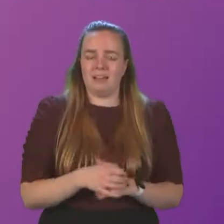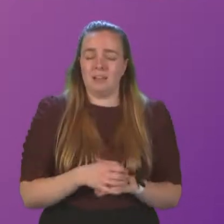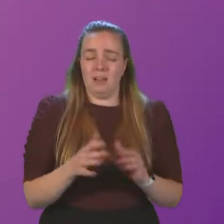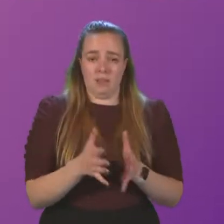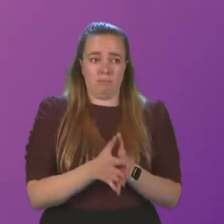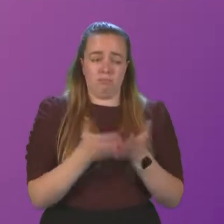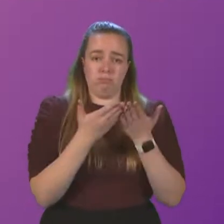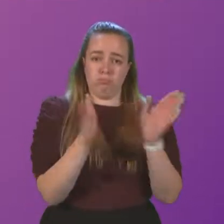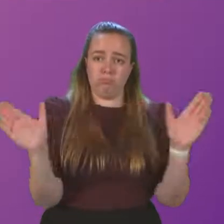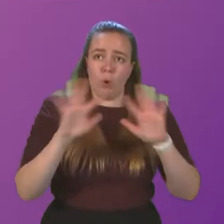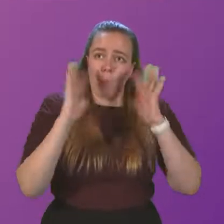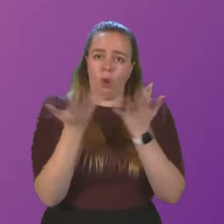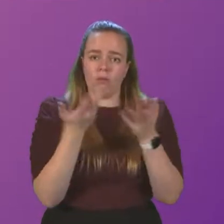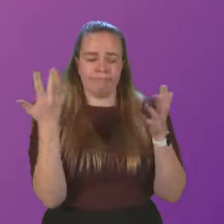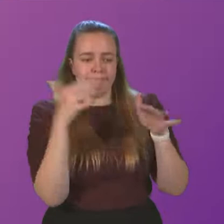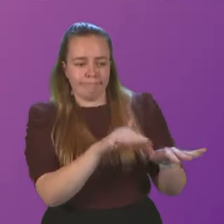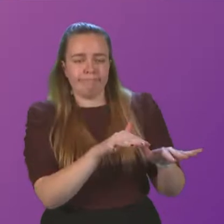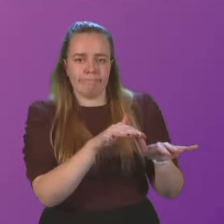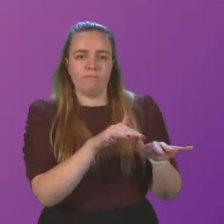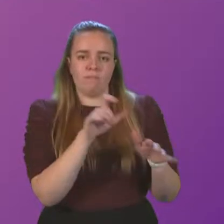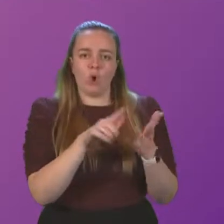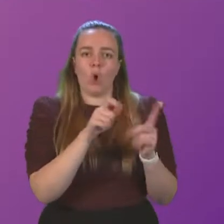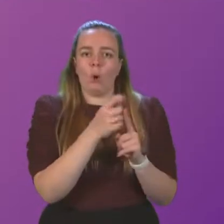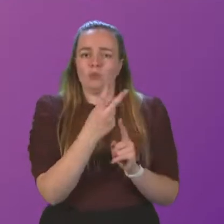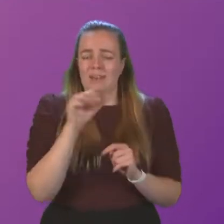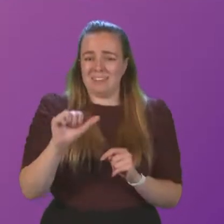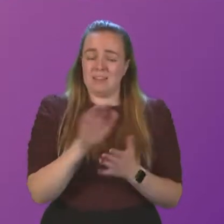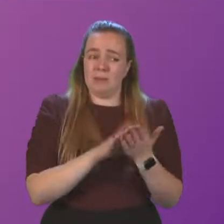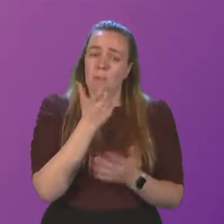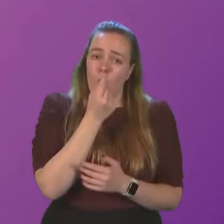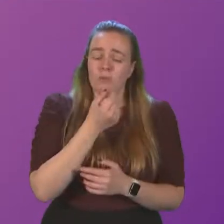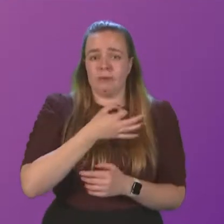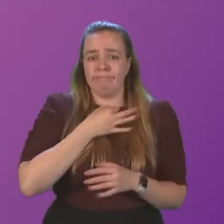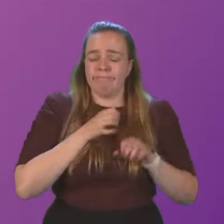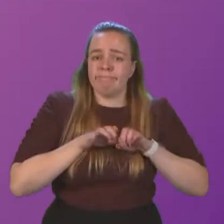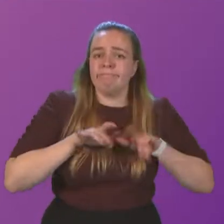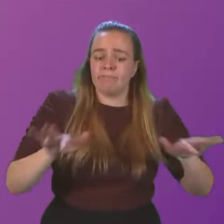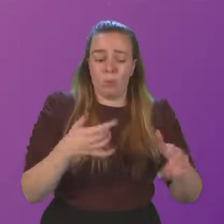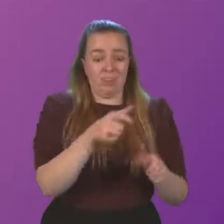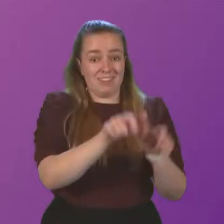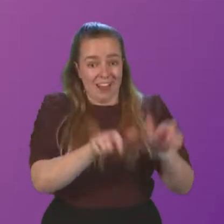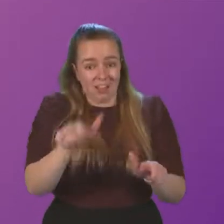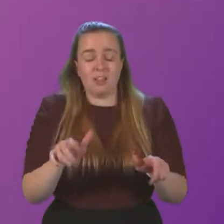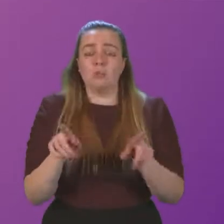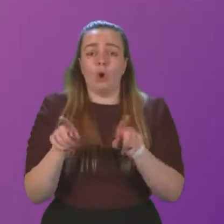draw of COP26 poses risk of spread of Covid-19 both among delegates and to or from the local